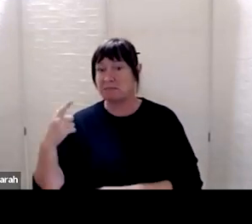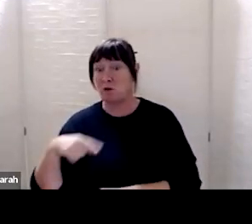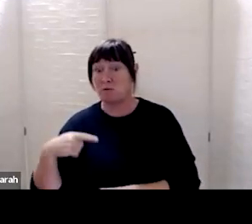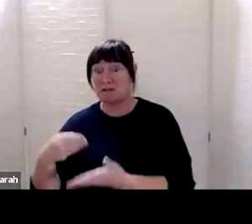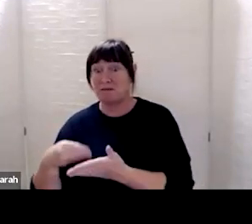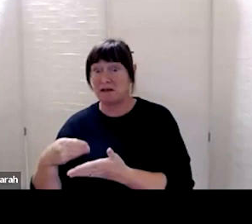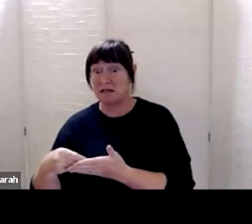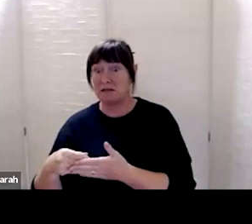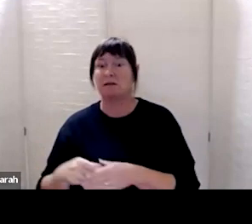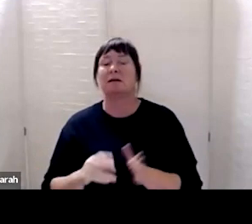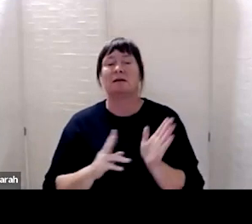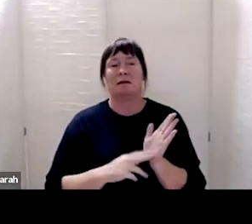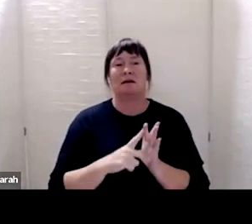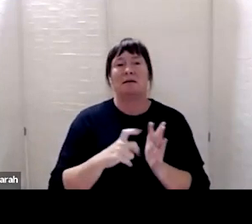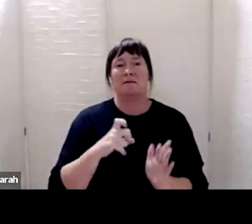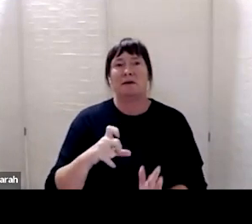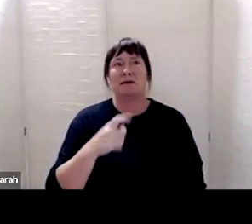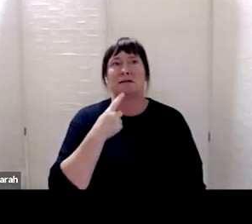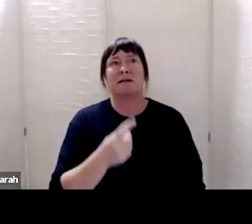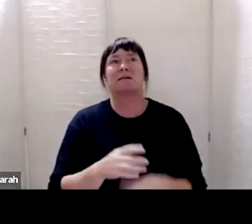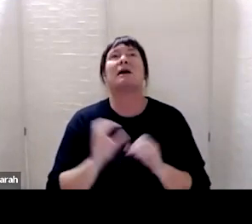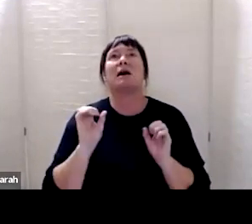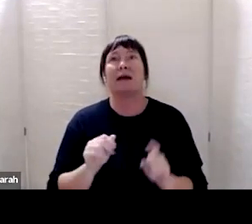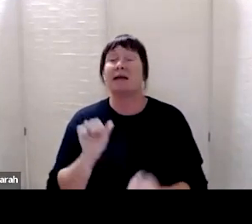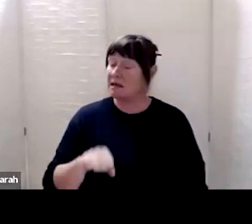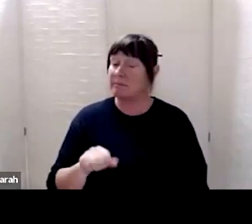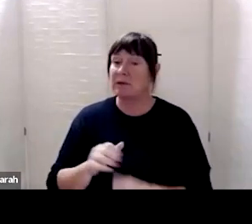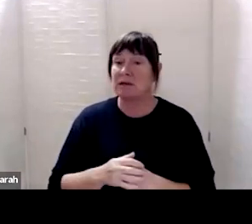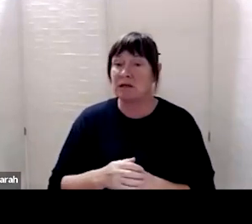Yeah, sure. So I’d probably answer it in two steps.